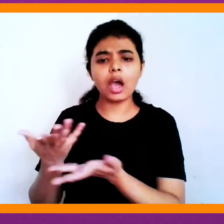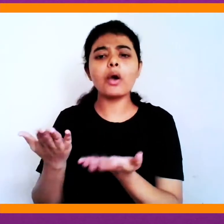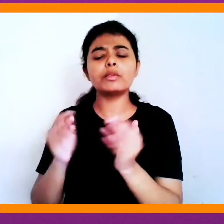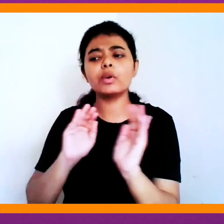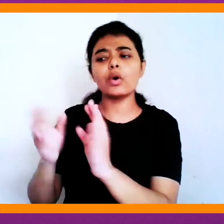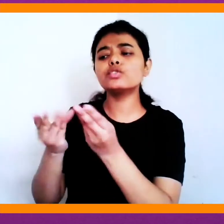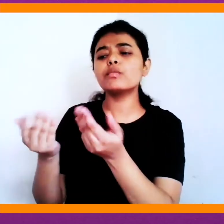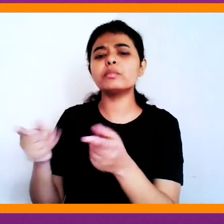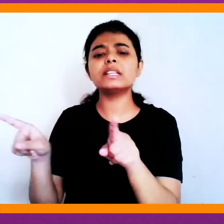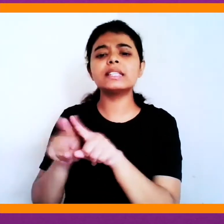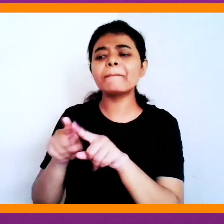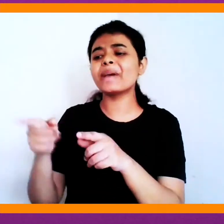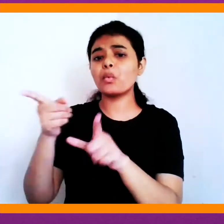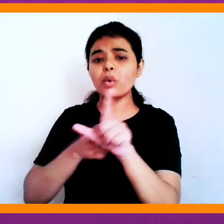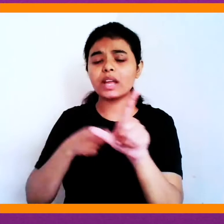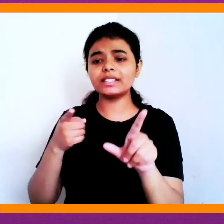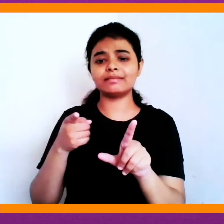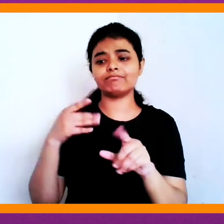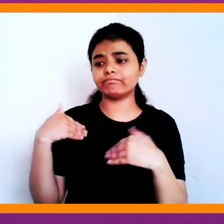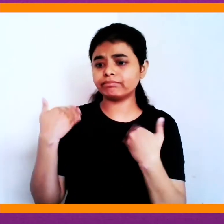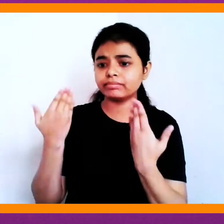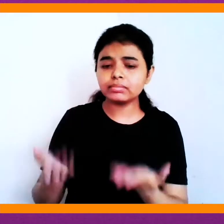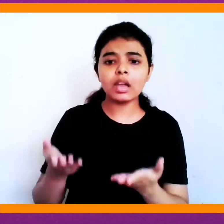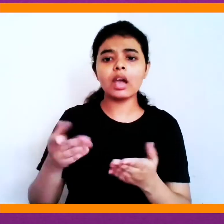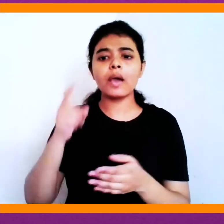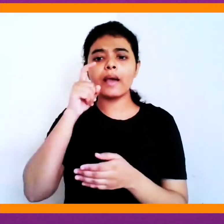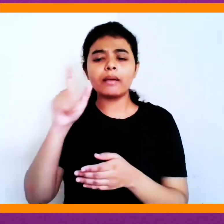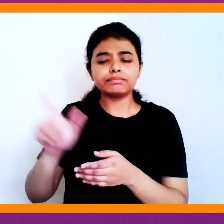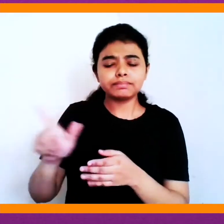if they have been having unprotected sex for one whole year and they have still not got pregnant